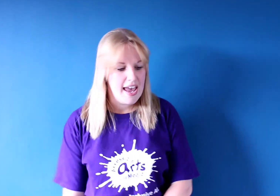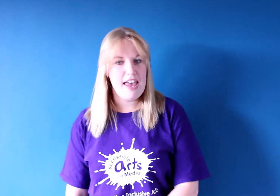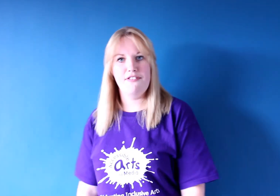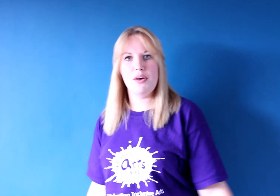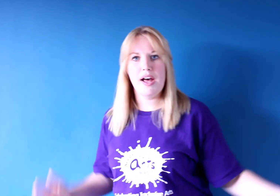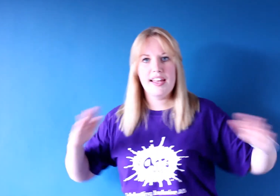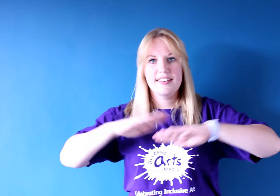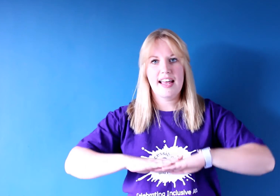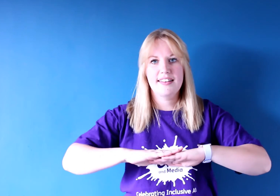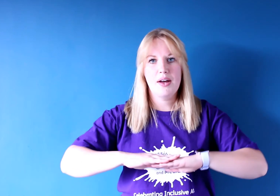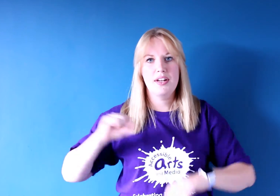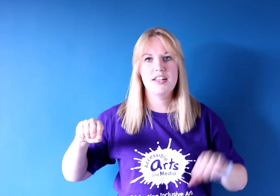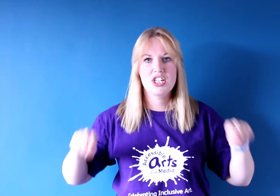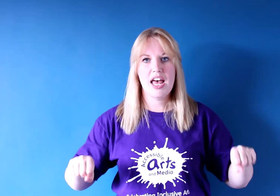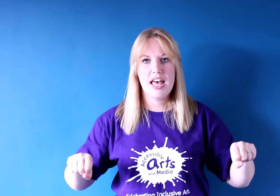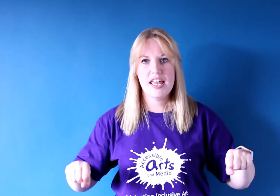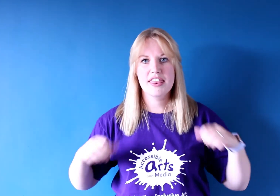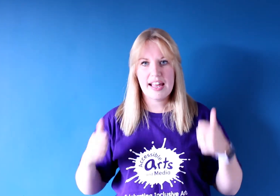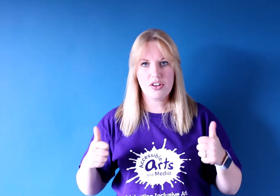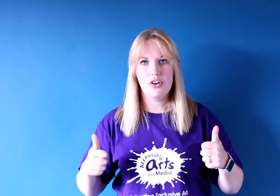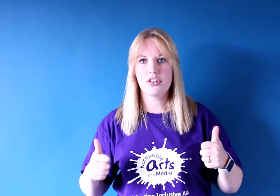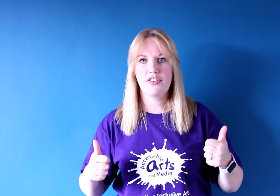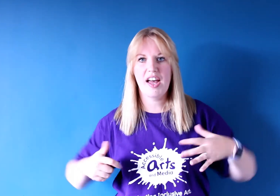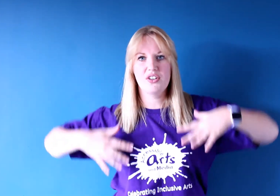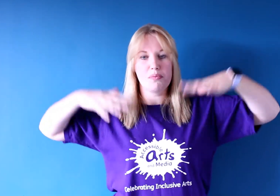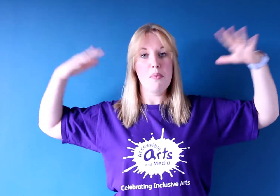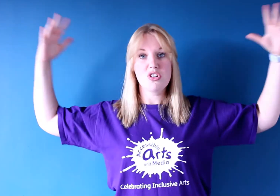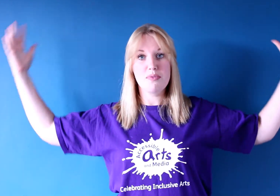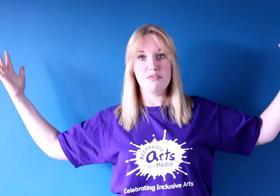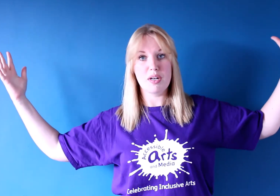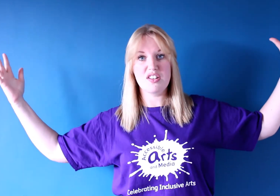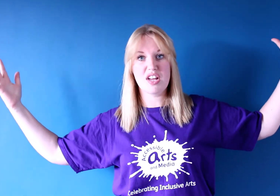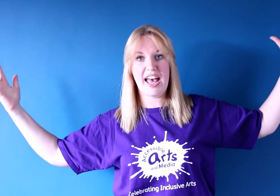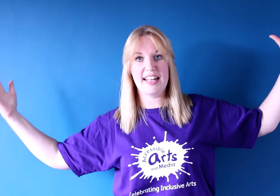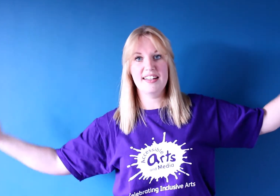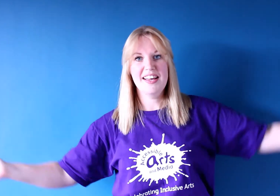If you are sat down in a chair that’s also fine, do as much movement as you can.